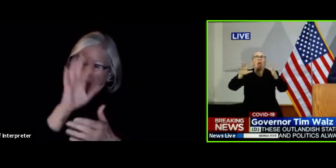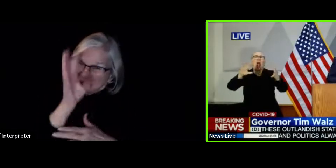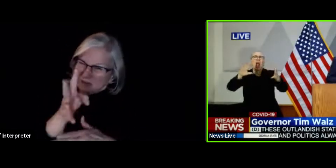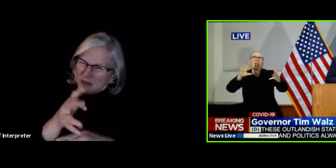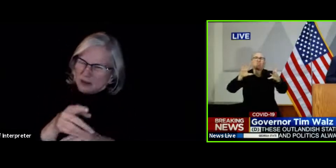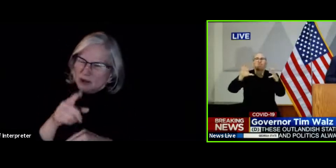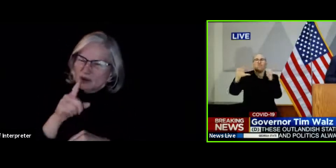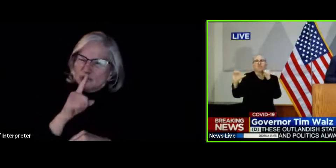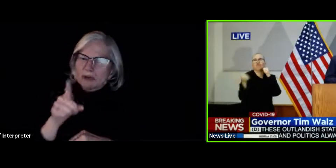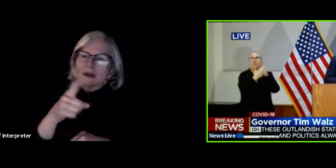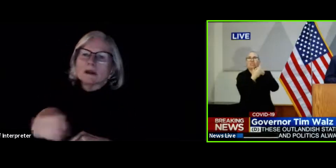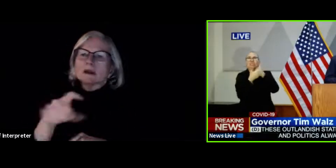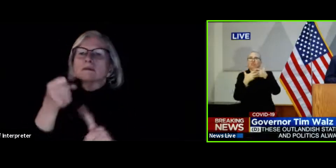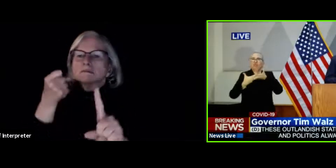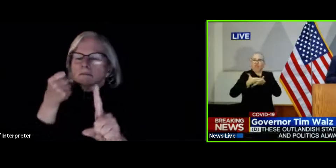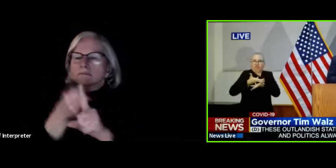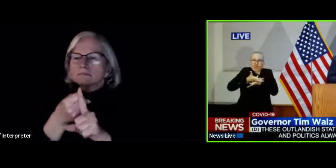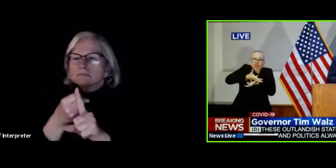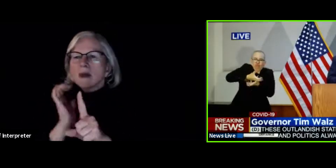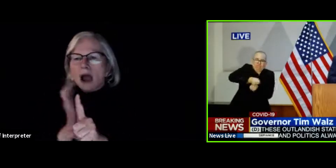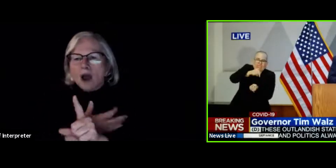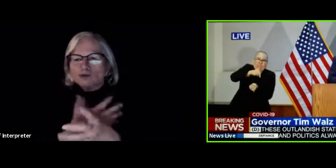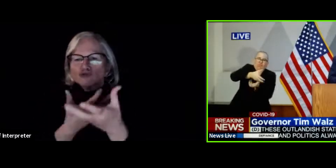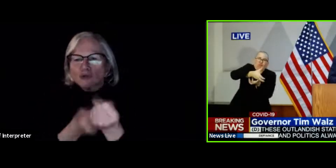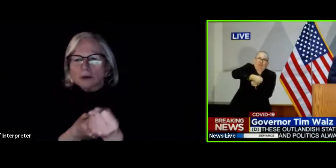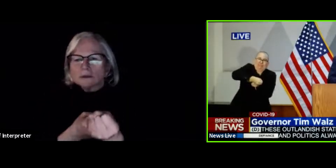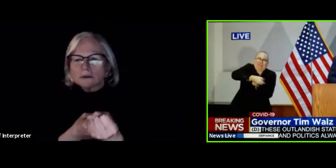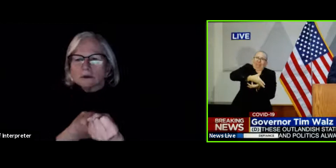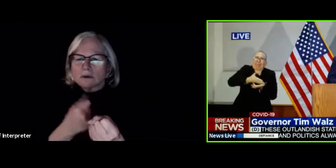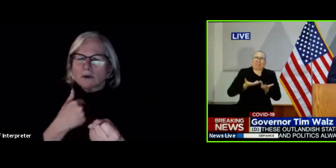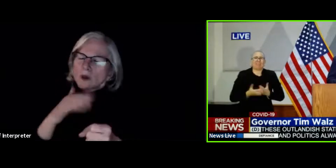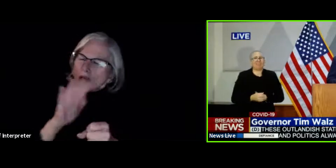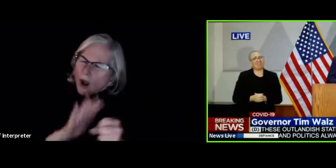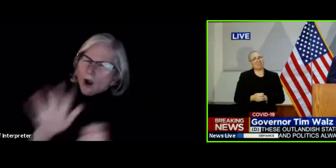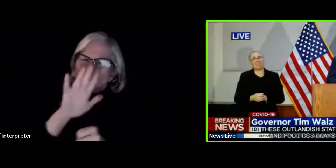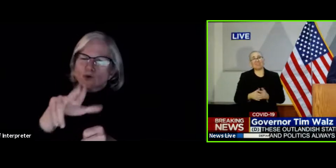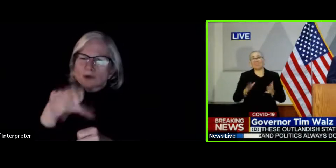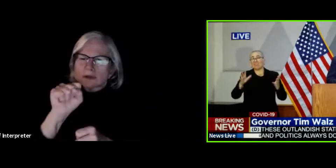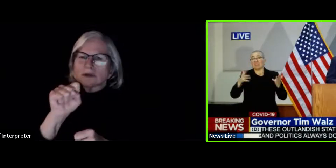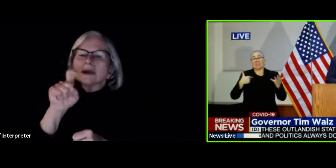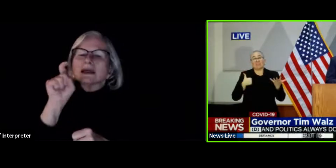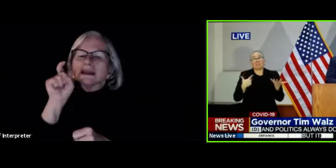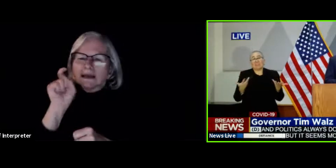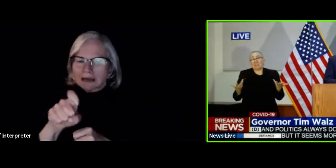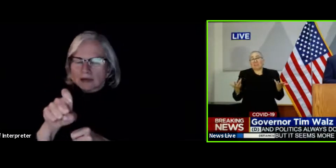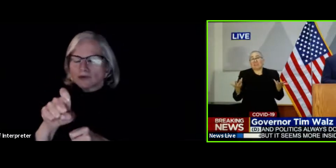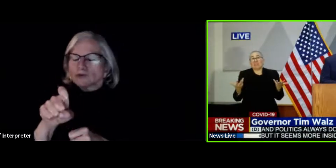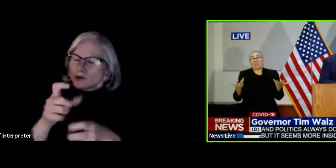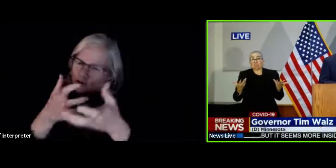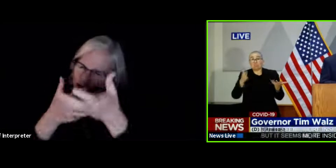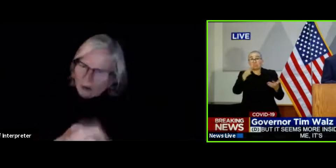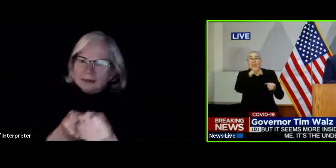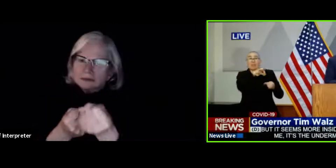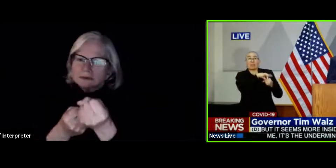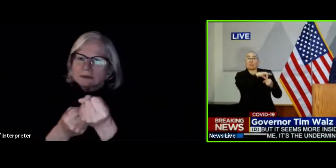AGAIN, ILLS A OPEN UP THAT OTHER CAN OF WORMS, IT BLEEDS ITSELF INTO ELECTION INTEGRITY,